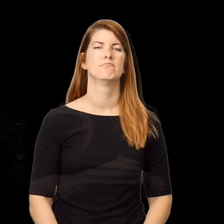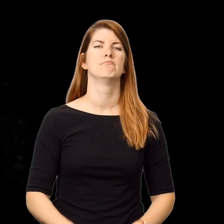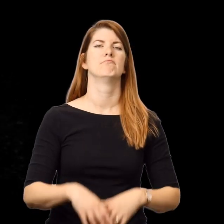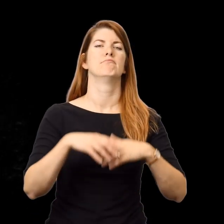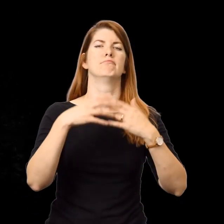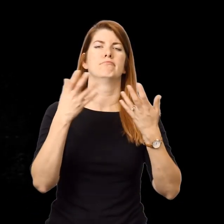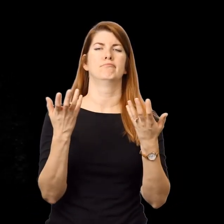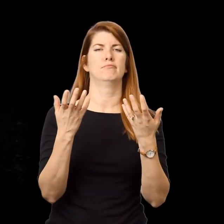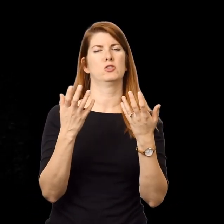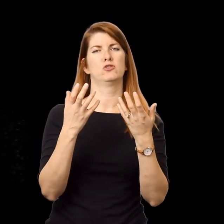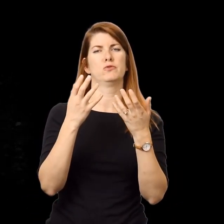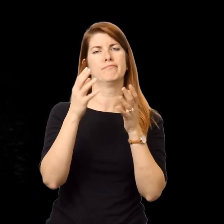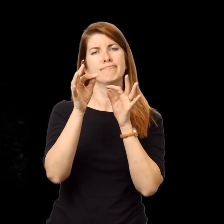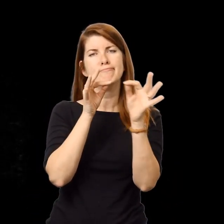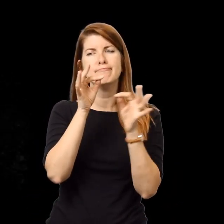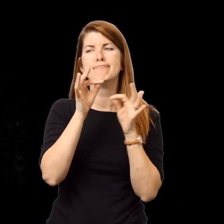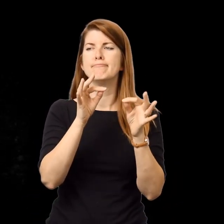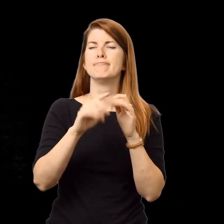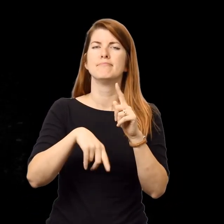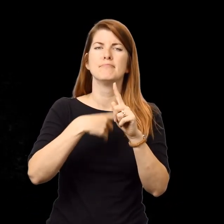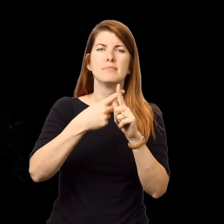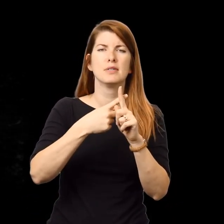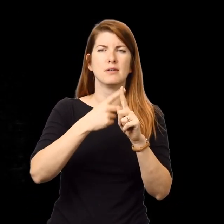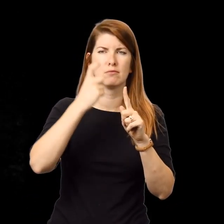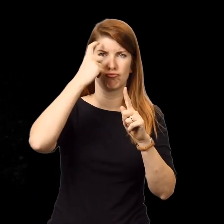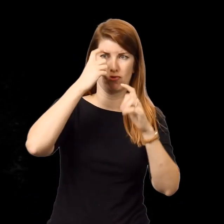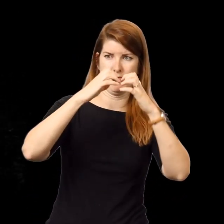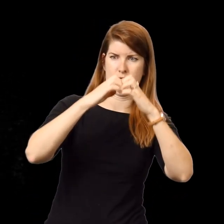To talk about brain development in deaf and hard of hearing children,